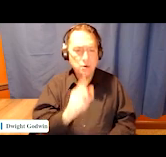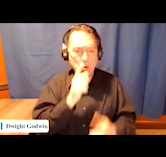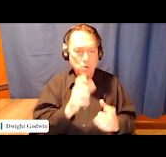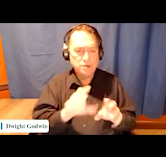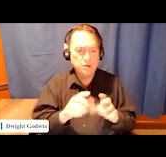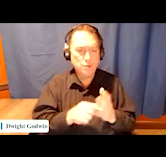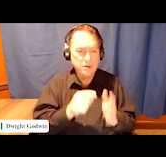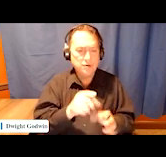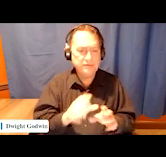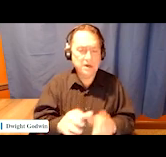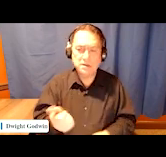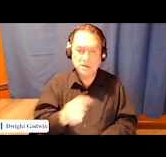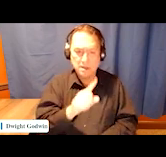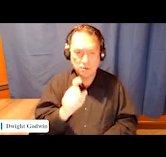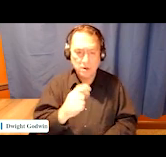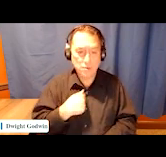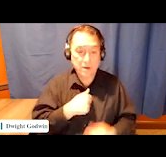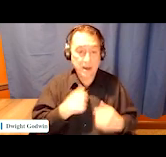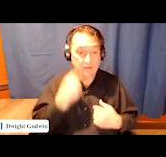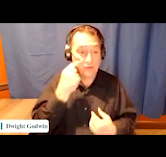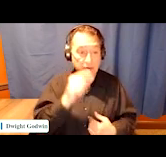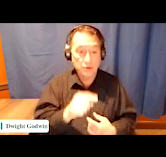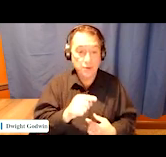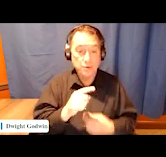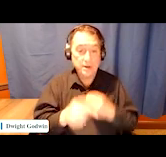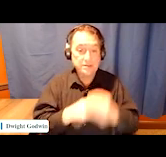So another question we have is more about co-response.